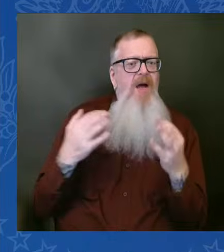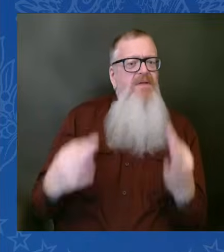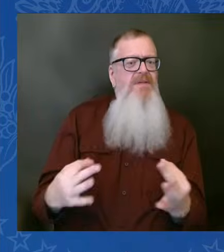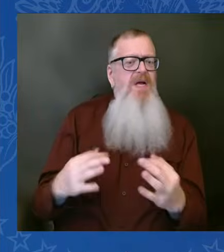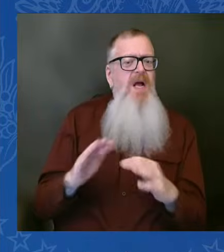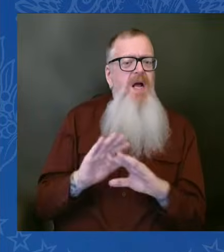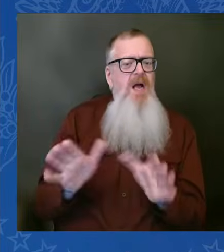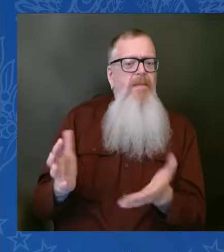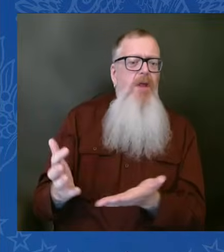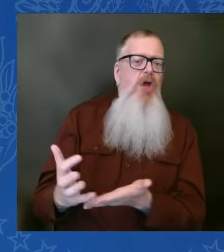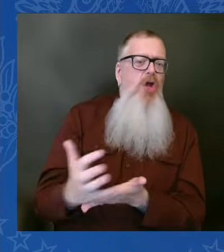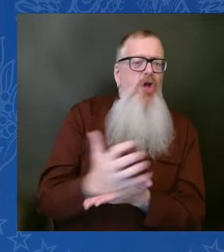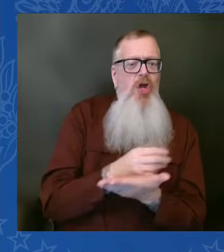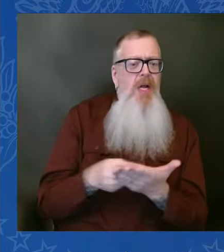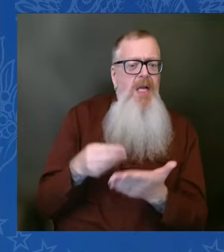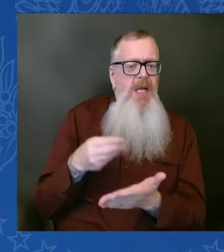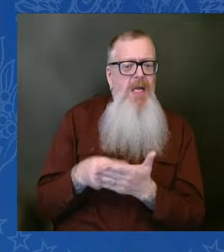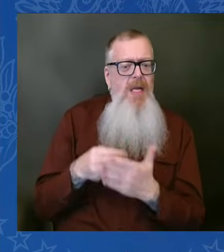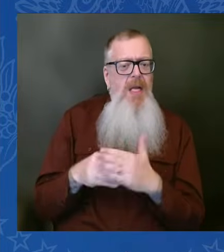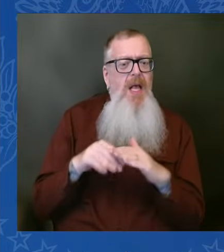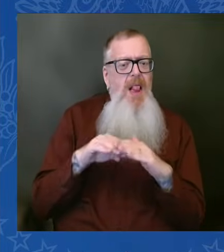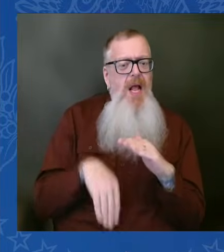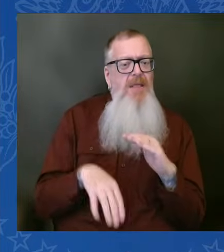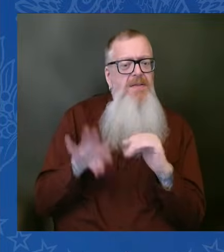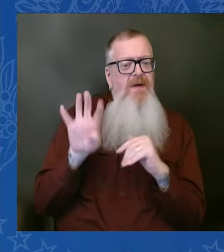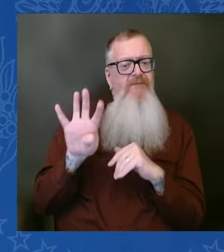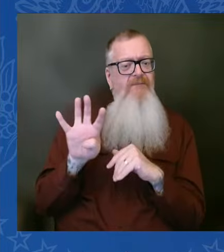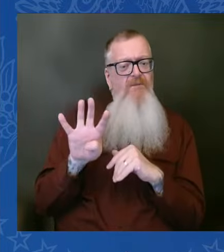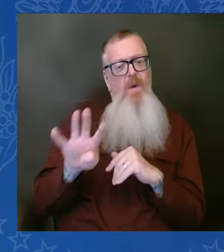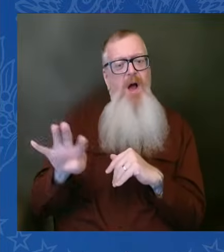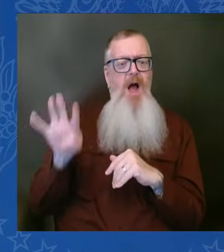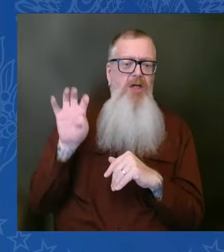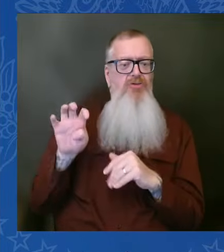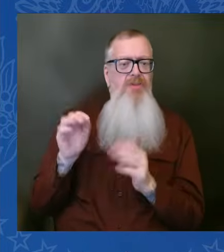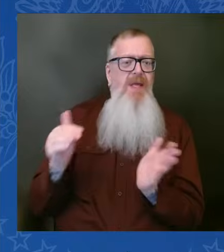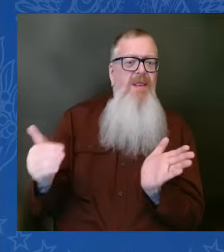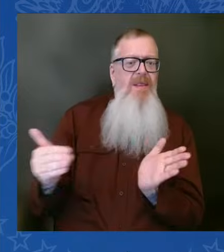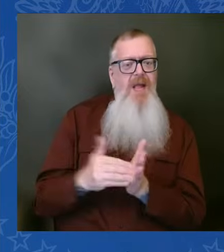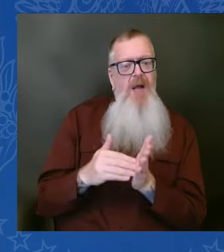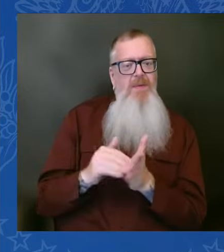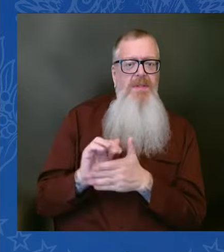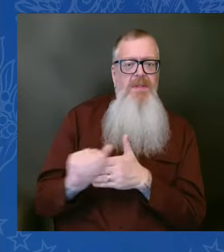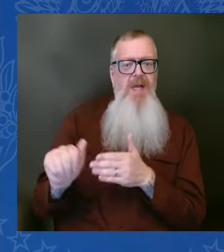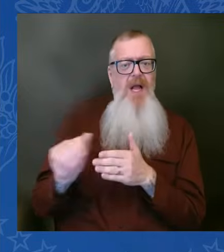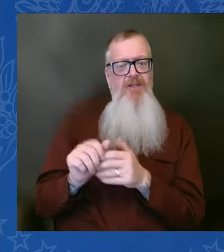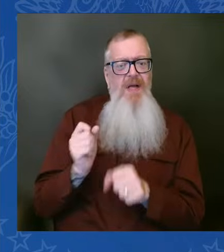$400,000 a year would pay an additional single penny in additional taxes. No one.